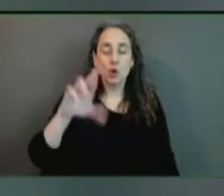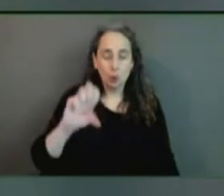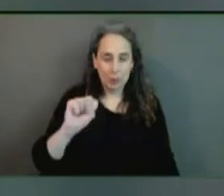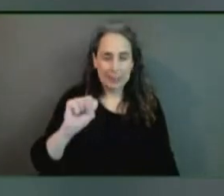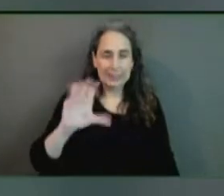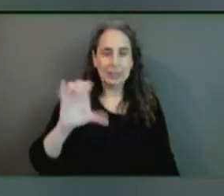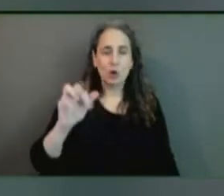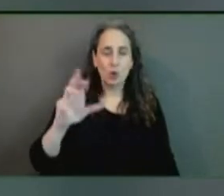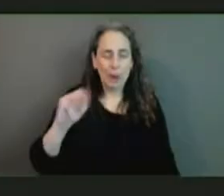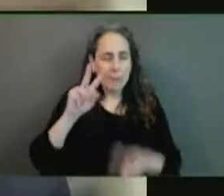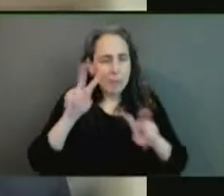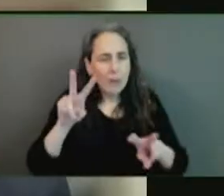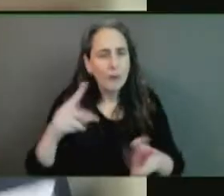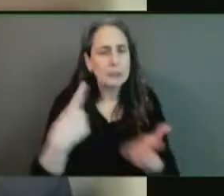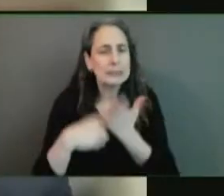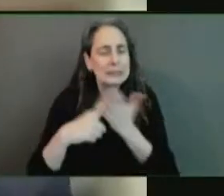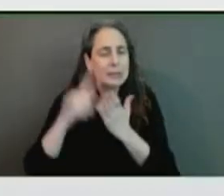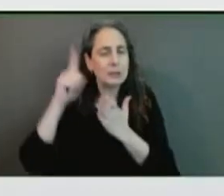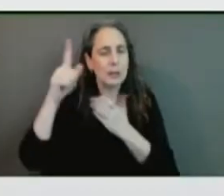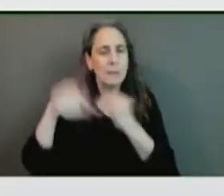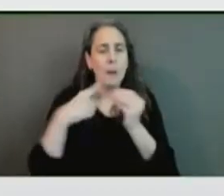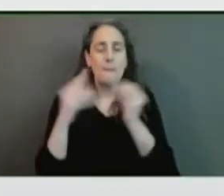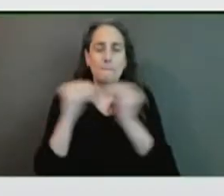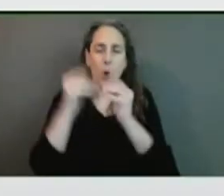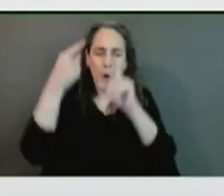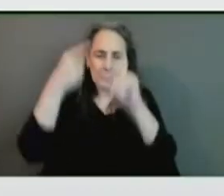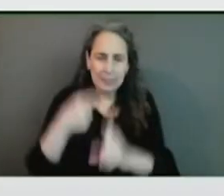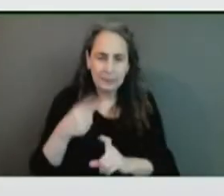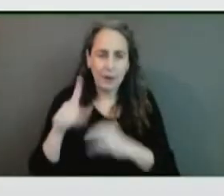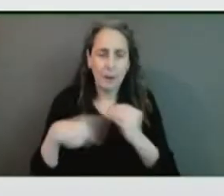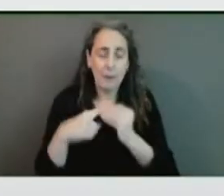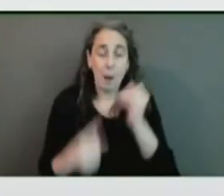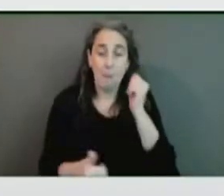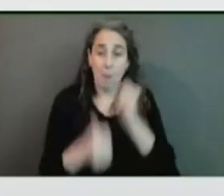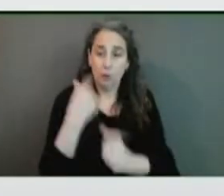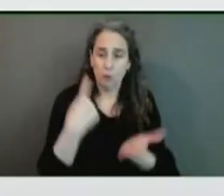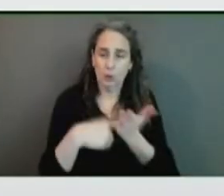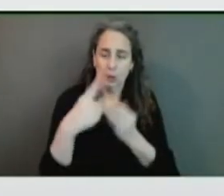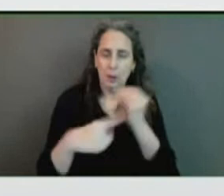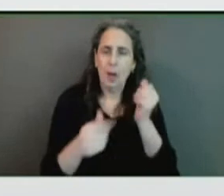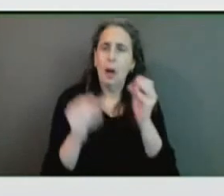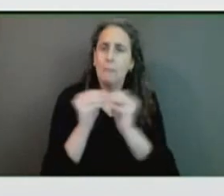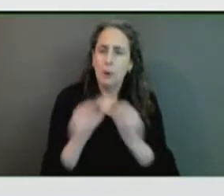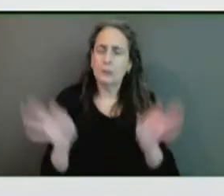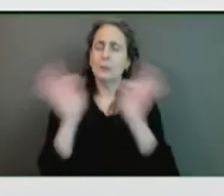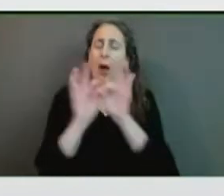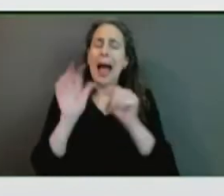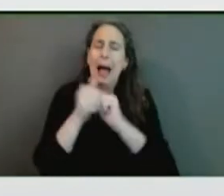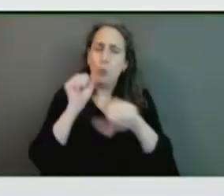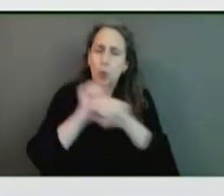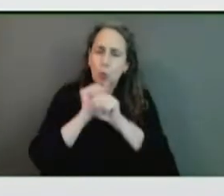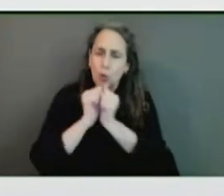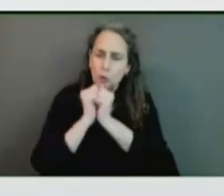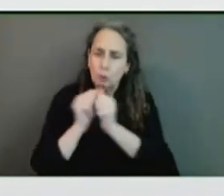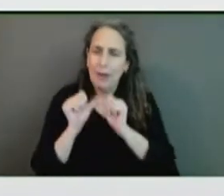Chris Cram, and I look forward to our discussion this evening in which we ca get into more details about some of the things